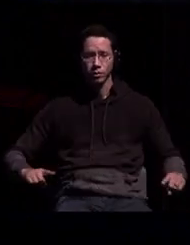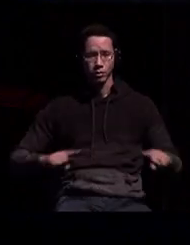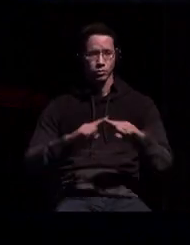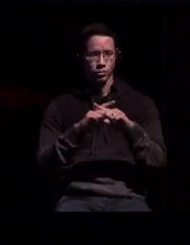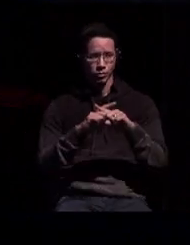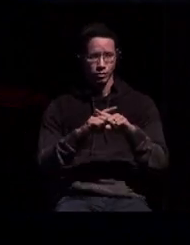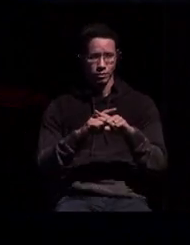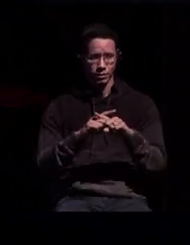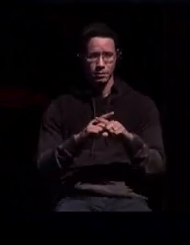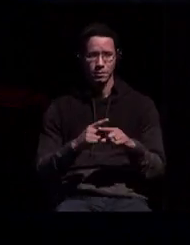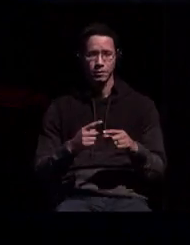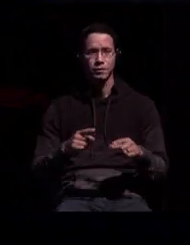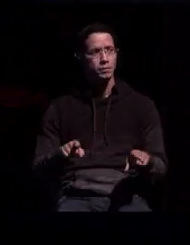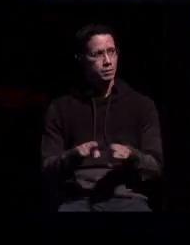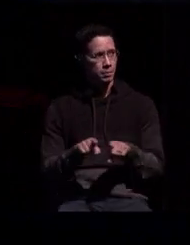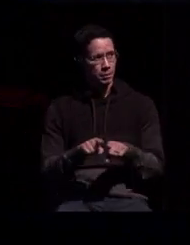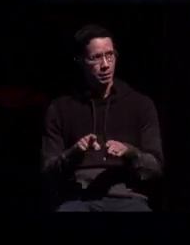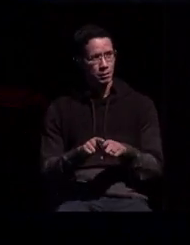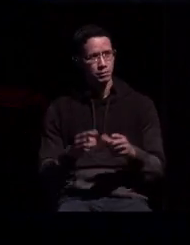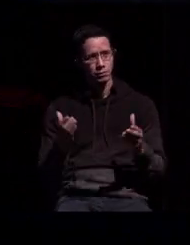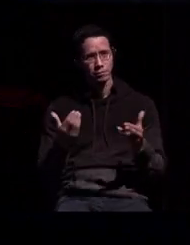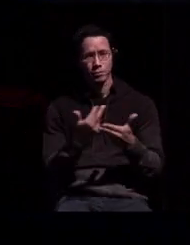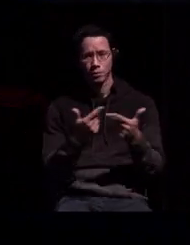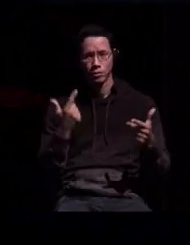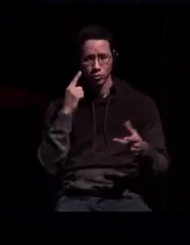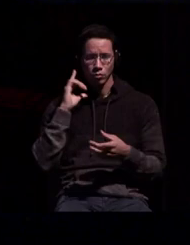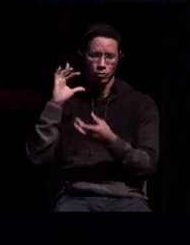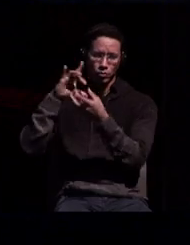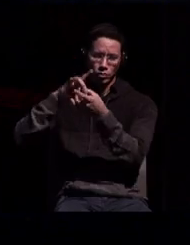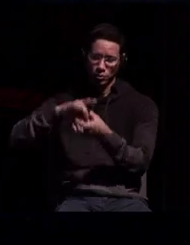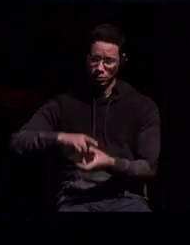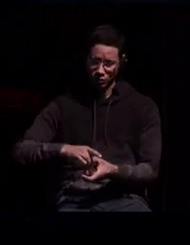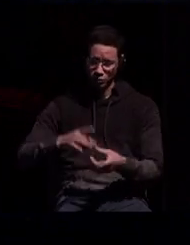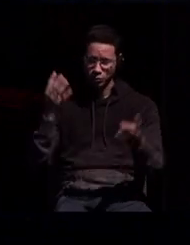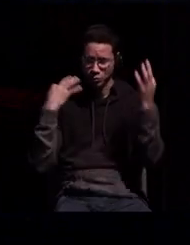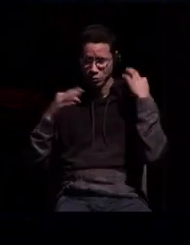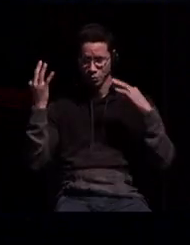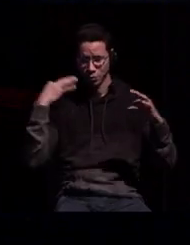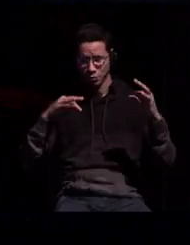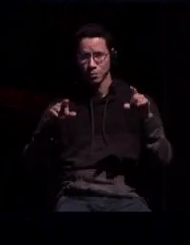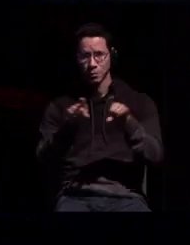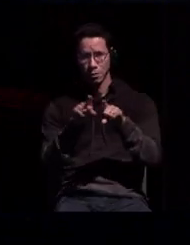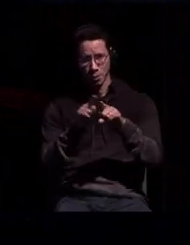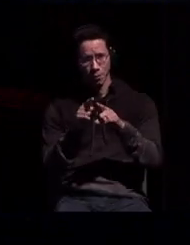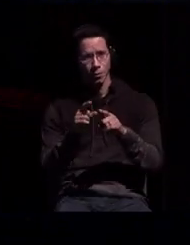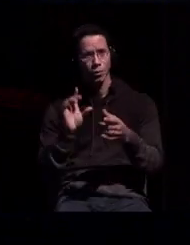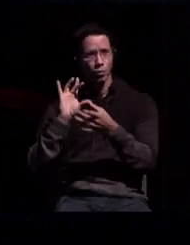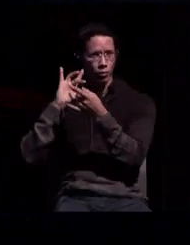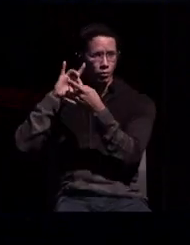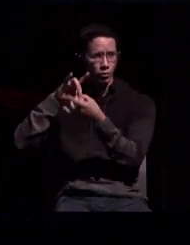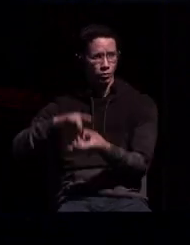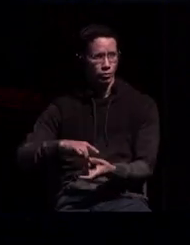do not depend on the tourist context only, but also on the gender context existing in a given space.